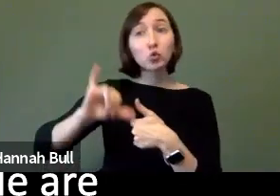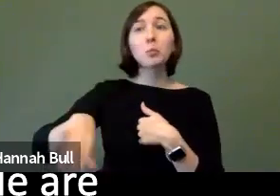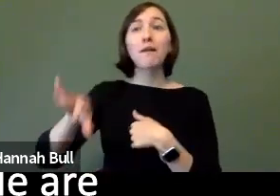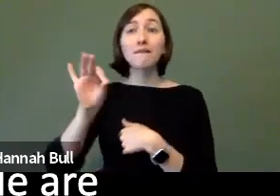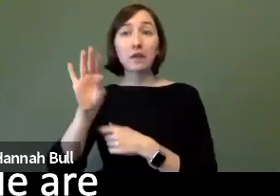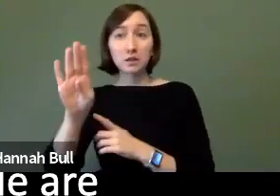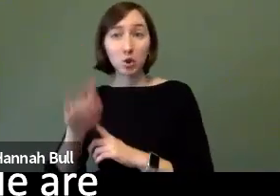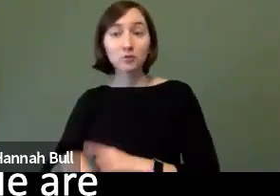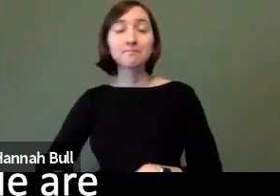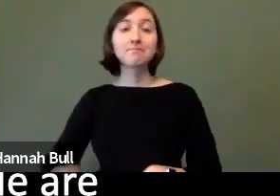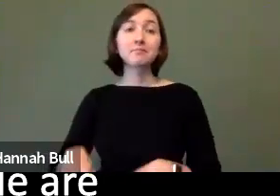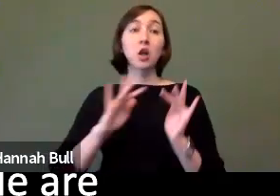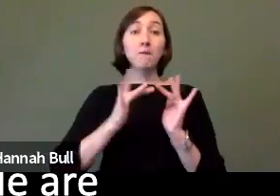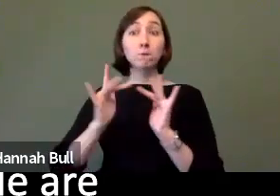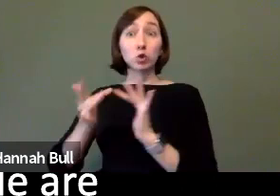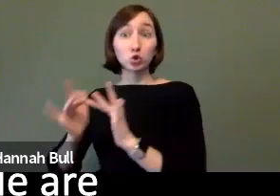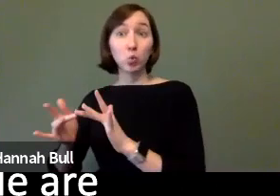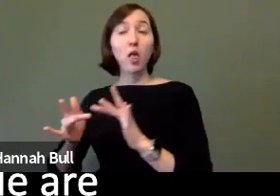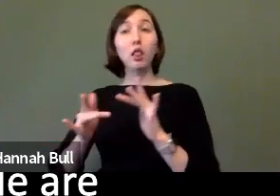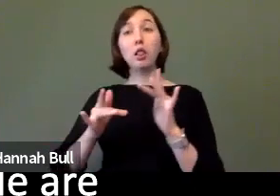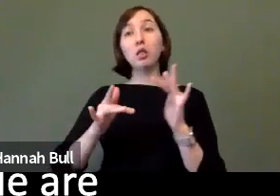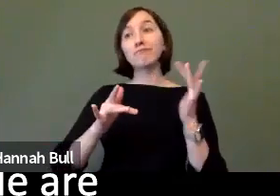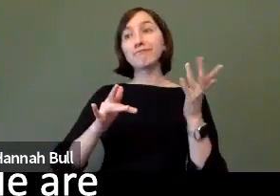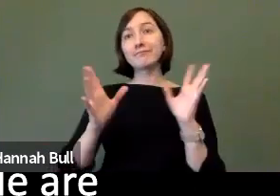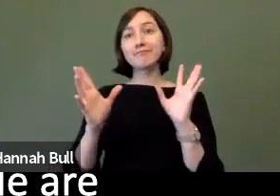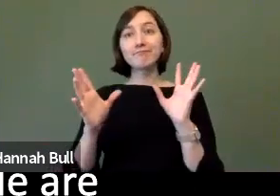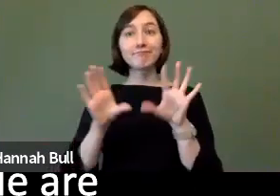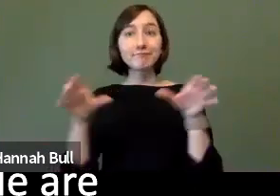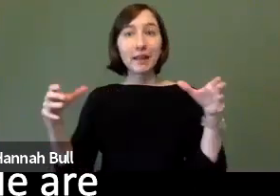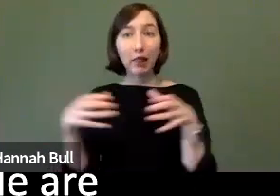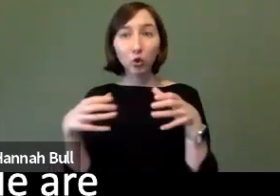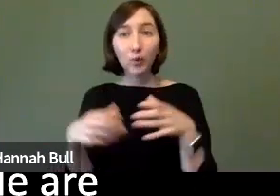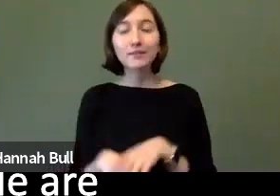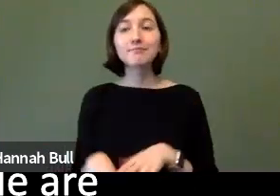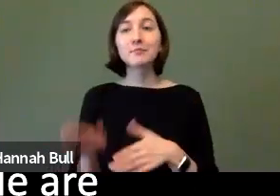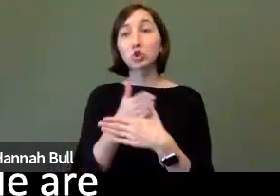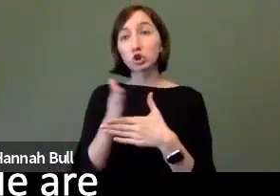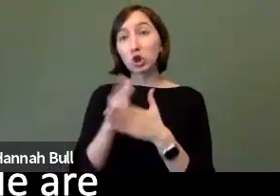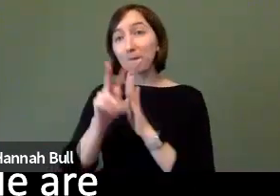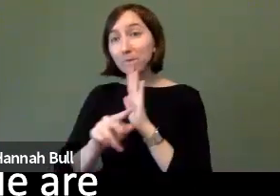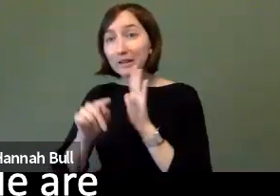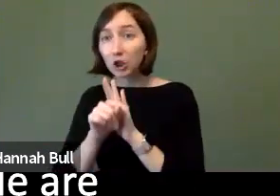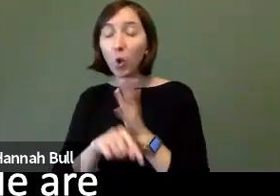Have a virtual gathering to share memories or slide show. Enjoy a favorite meal, snack or drinks